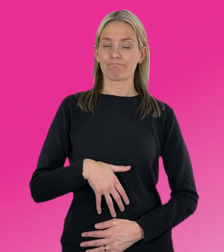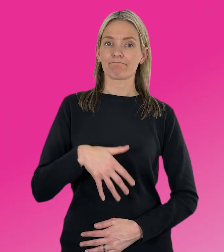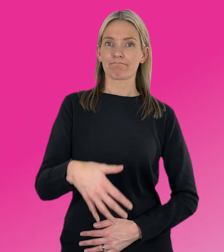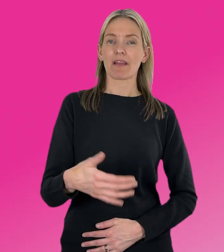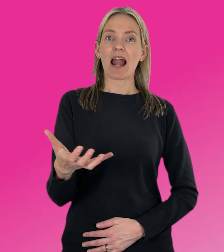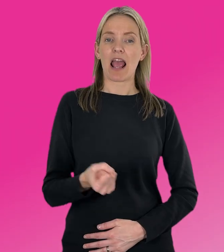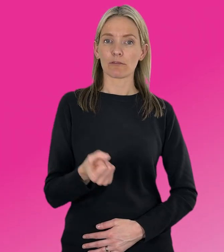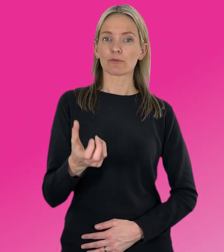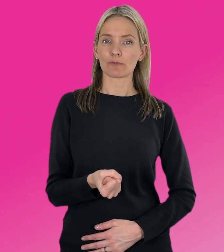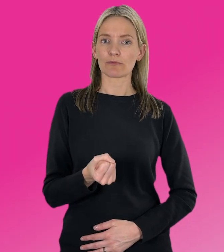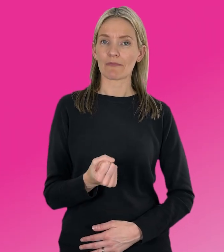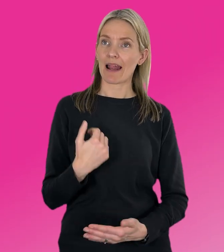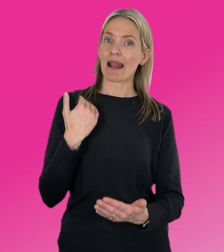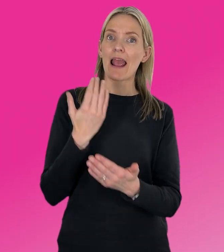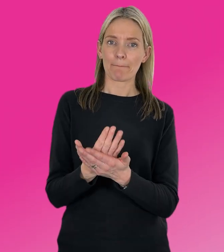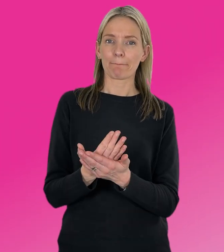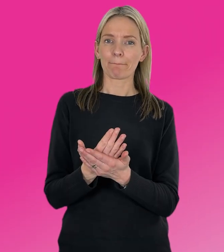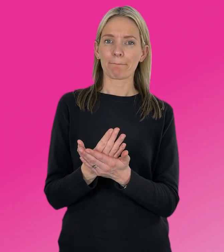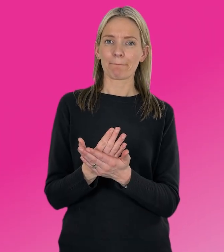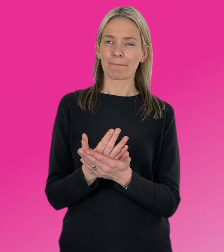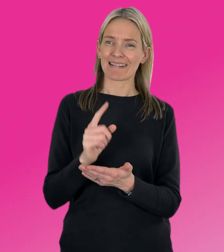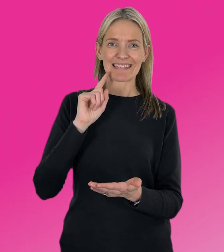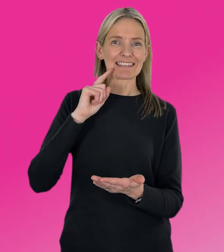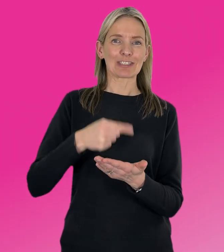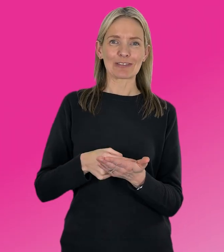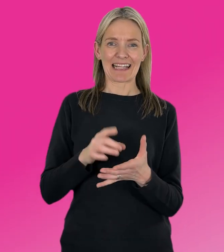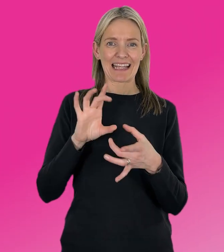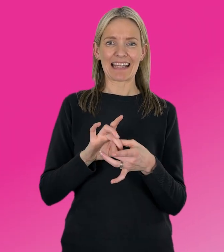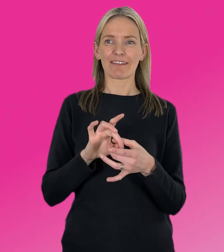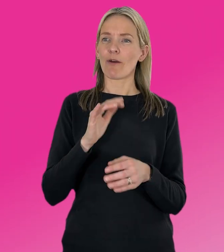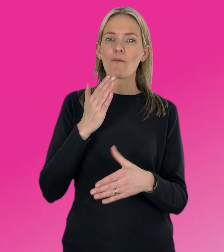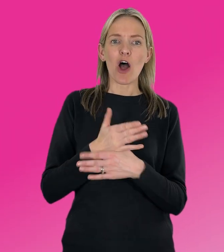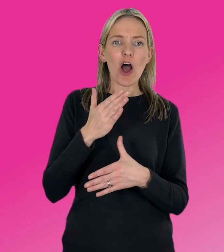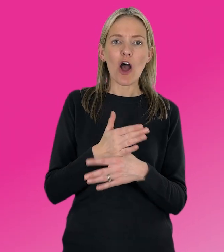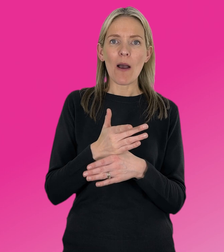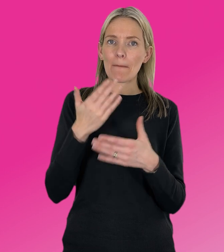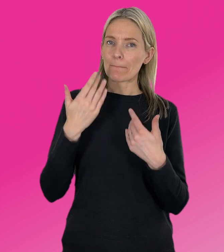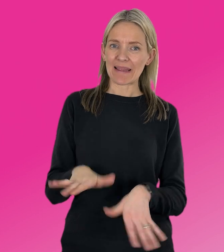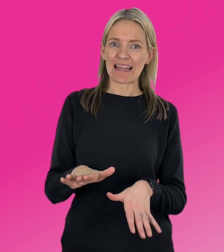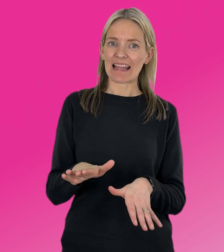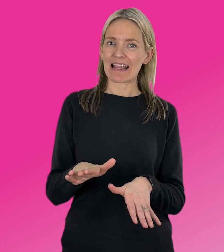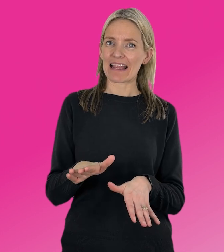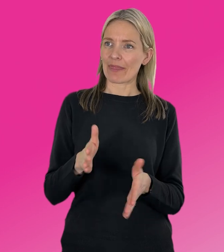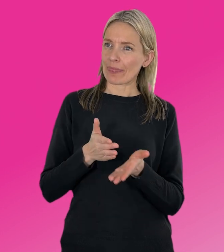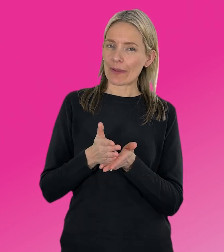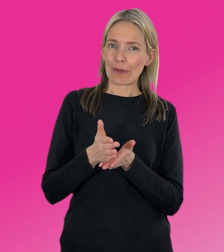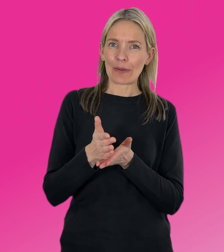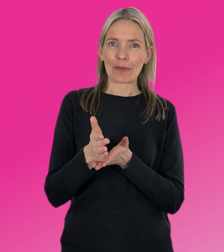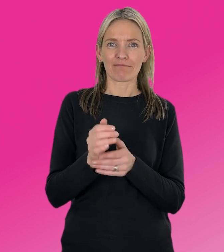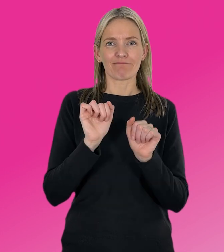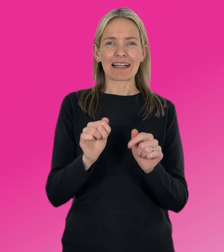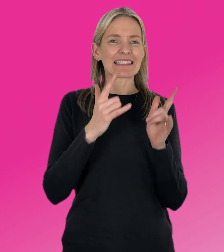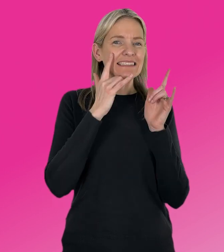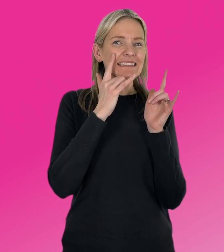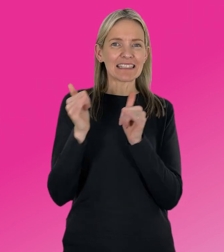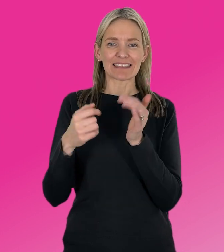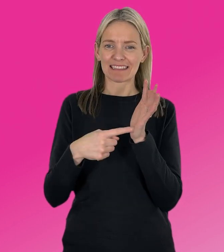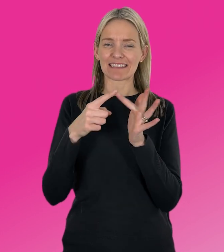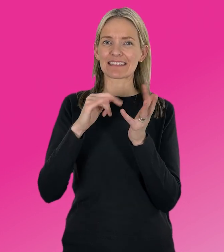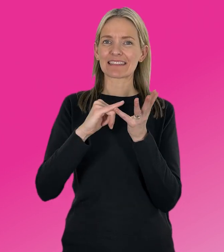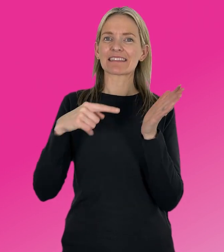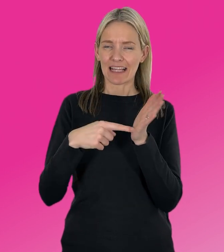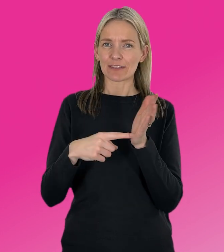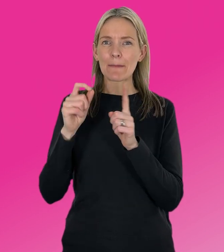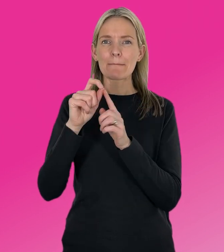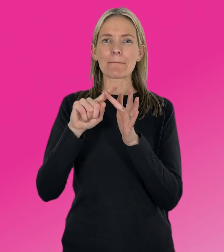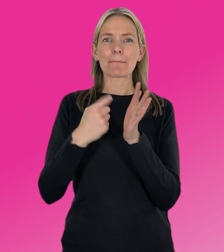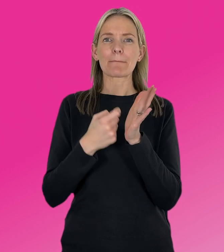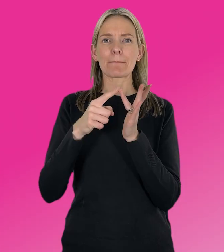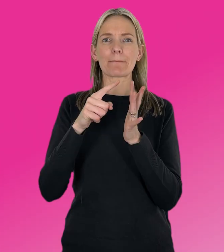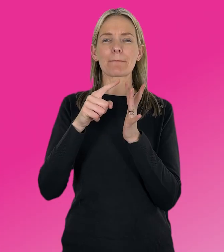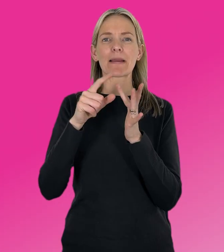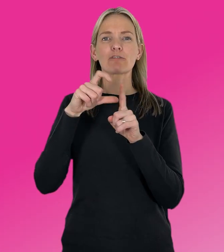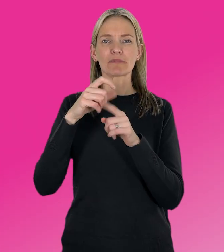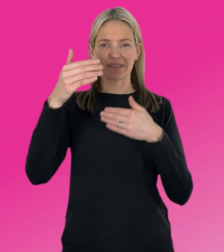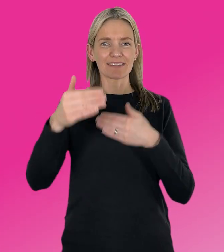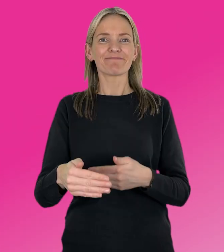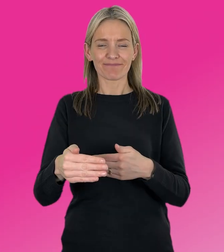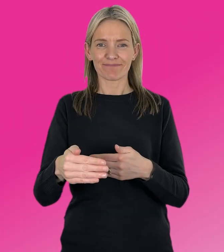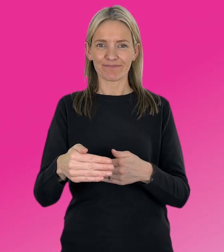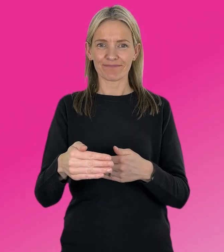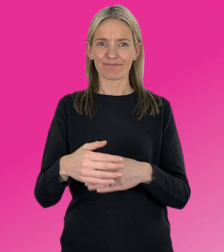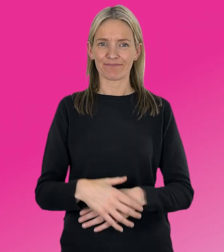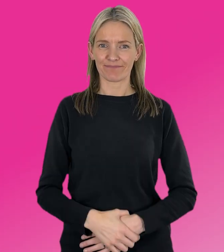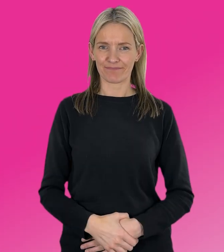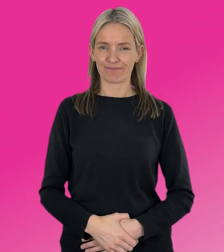Your Maternity Allowance claim is decided on the work you have done during your Test Period.